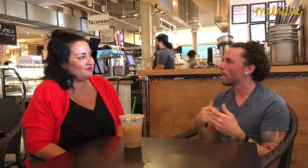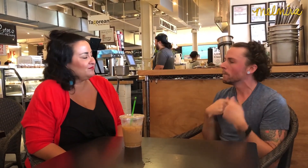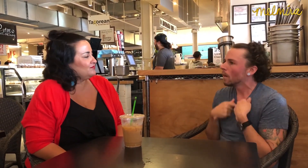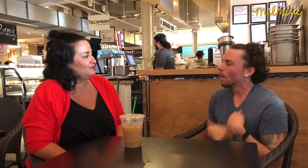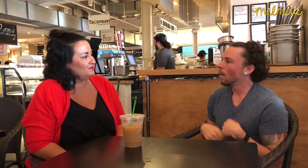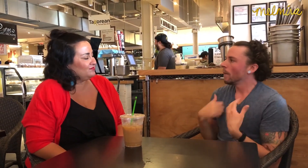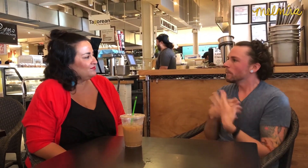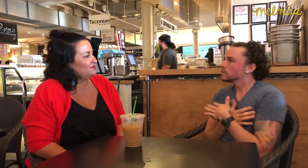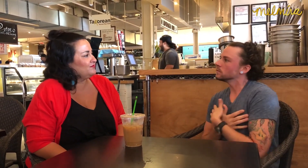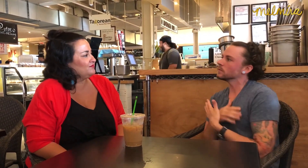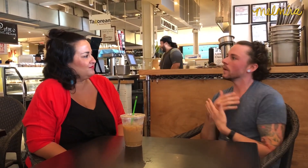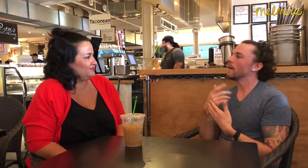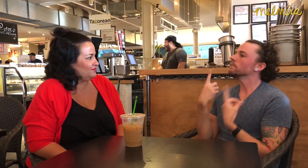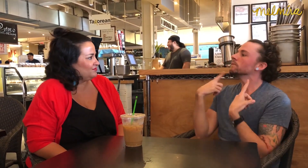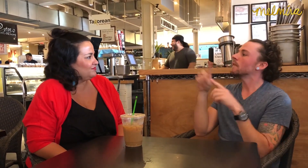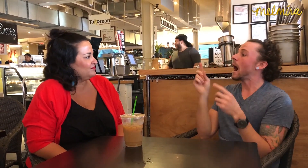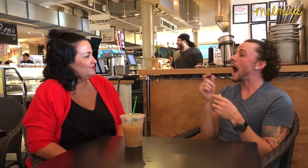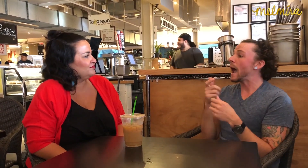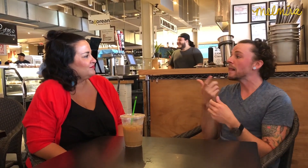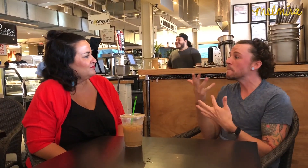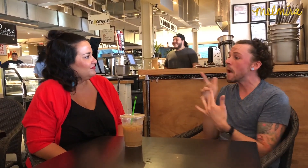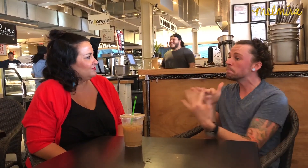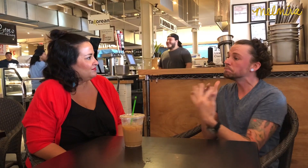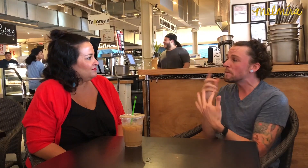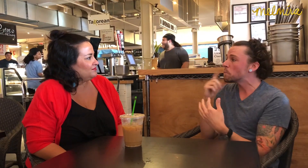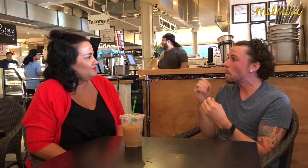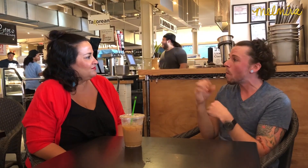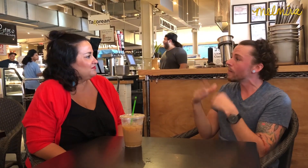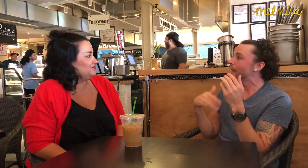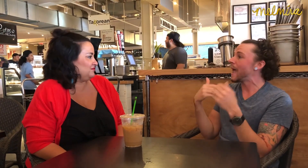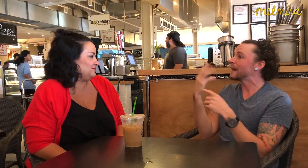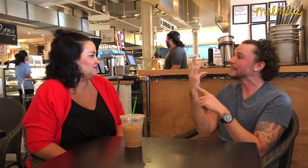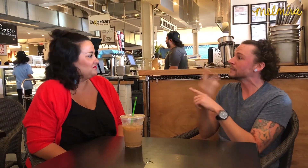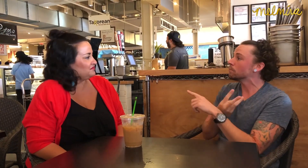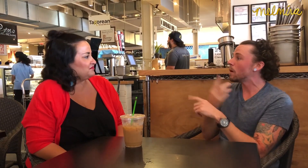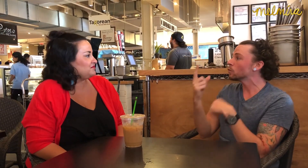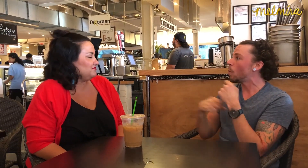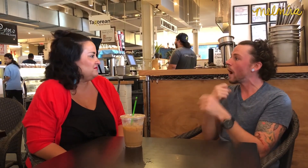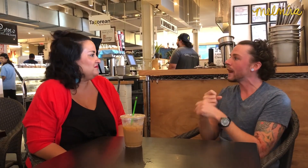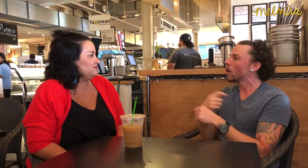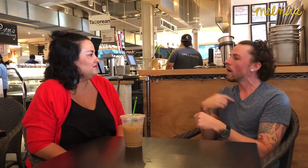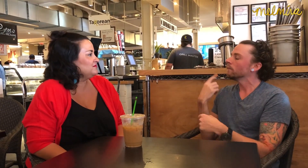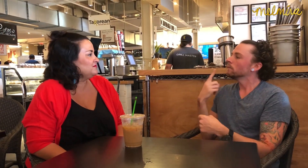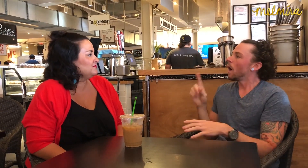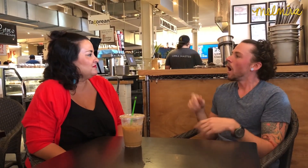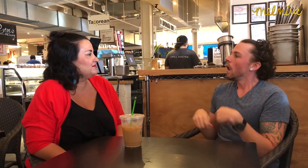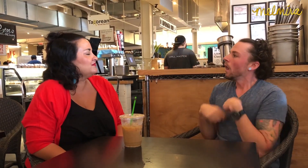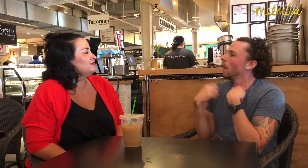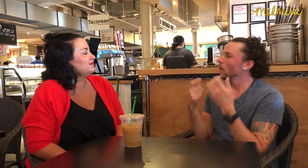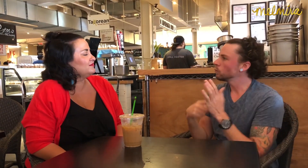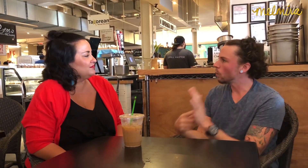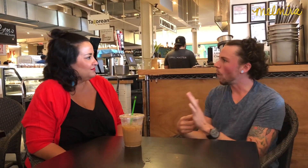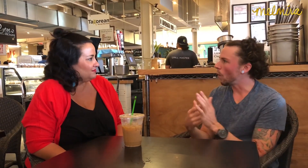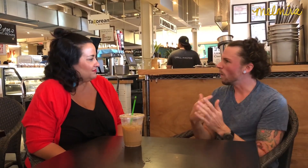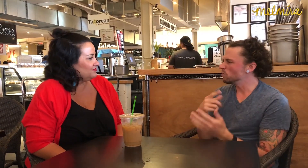because that was too uncomfortable. Finally, after dating for 6 months to a year, I would start taking off my shirt.